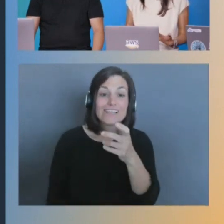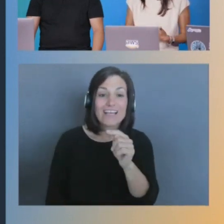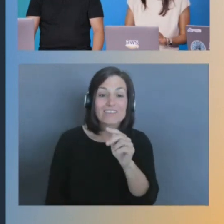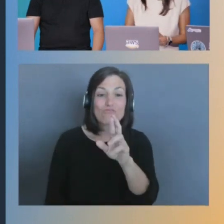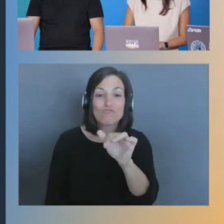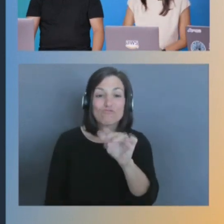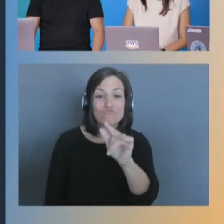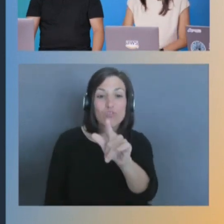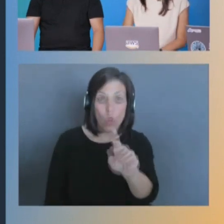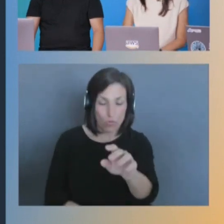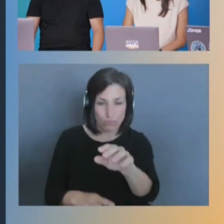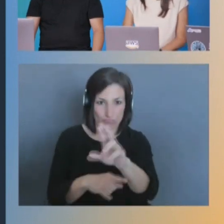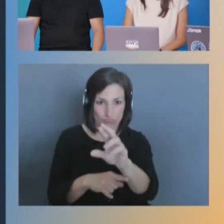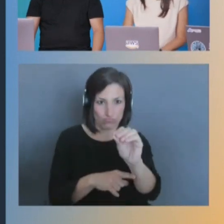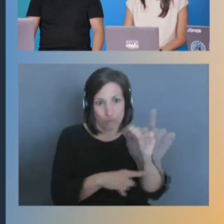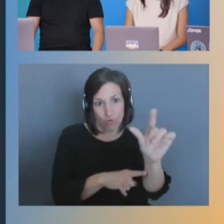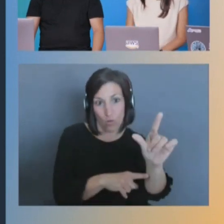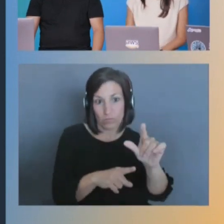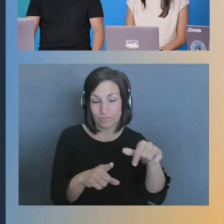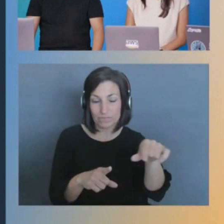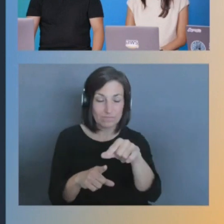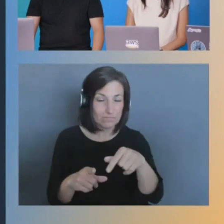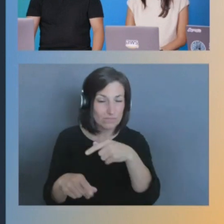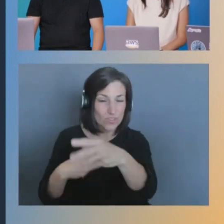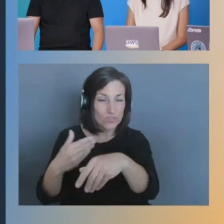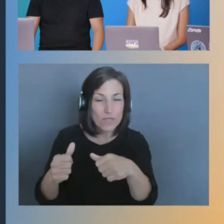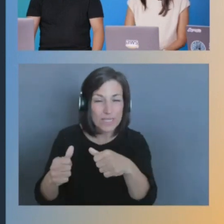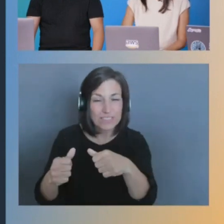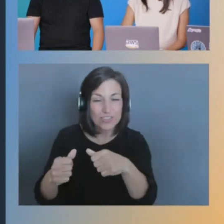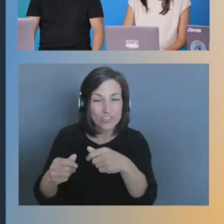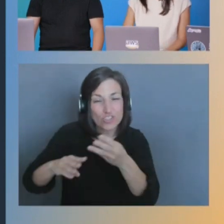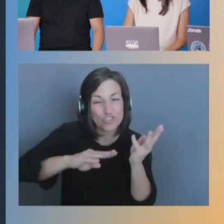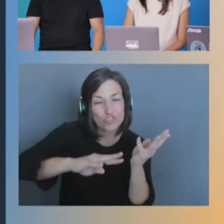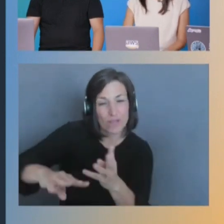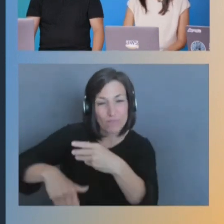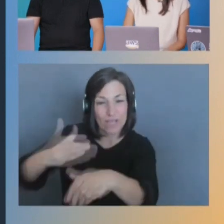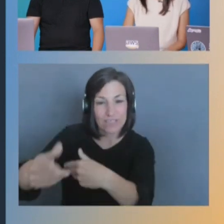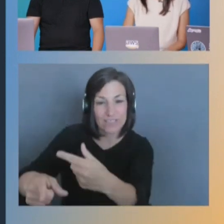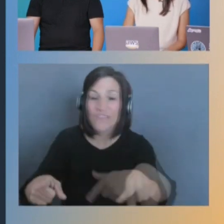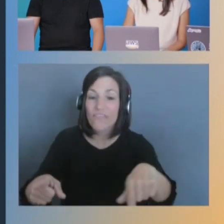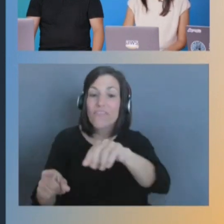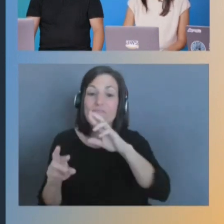and stream processing workloads on Graviton, and they reported a 50% savings